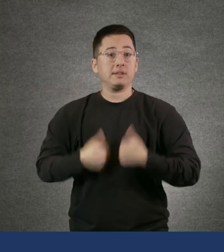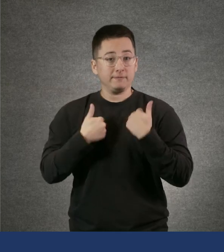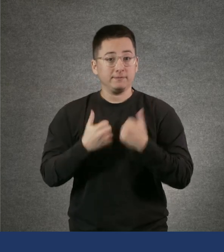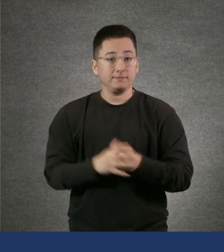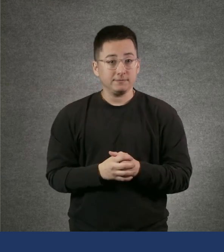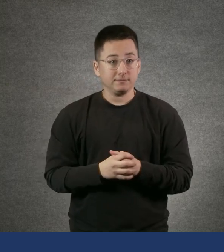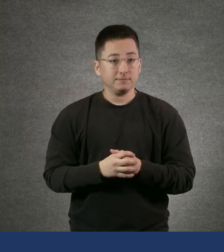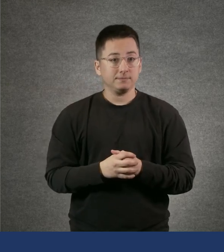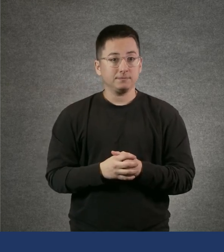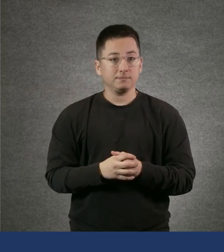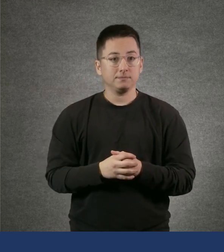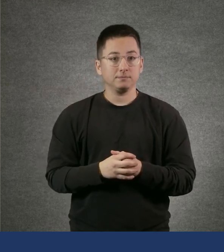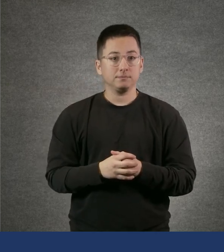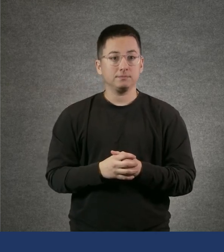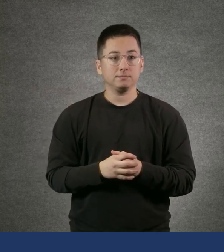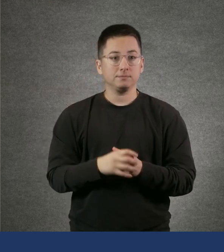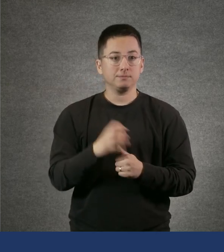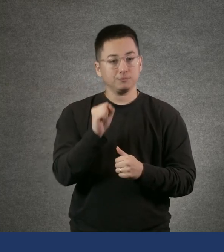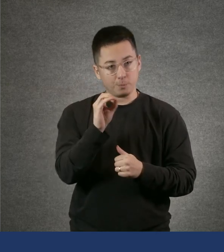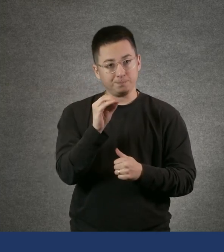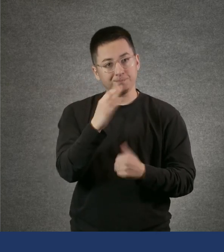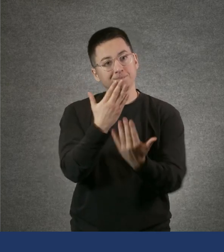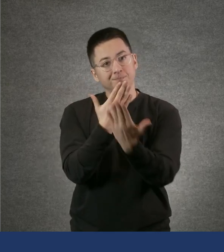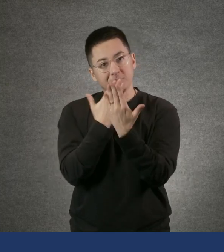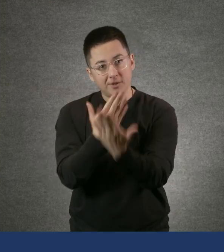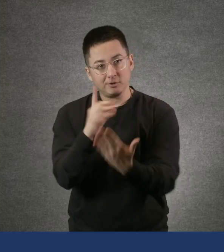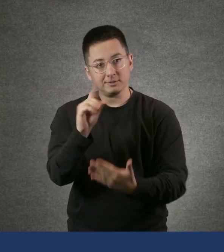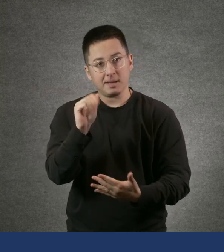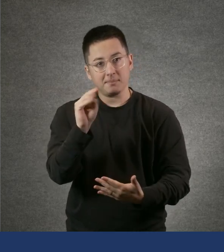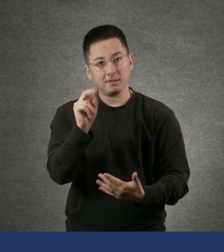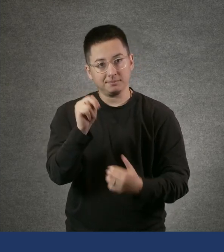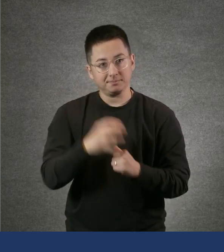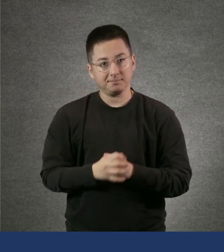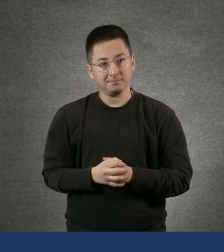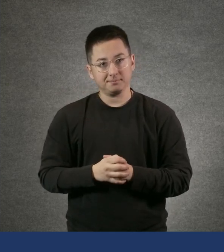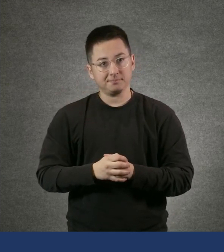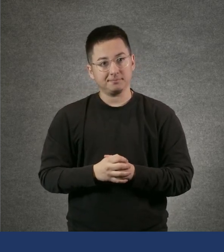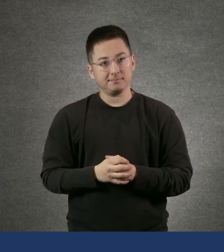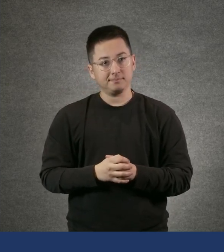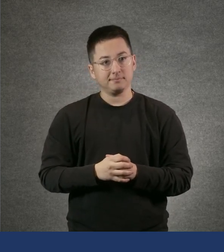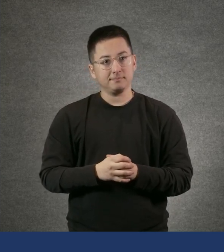but it changes a lot of other people's lives. So thank you, Damon.